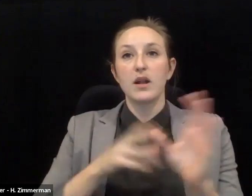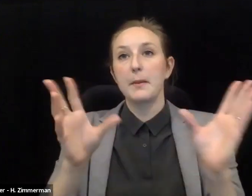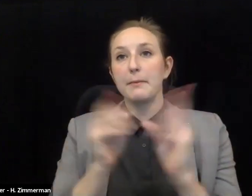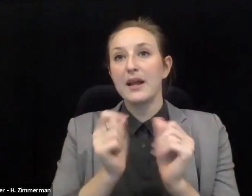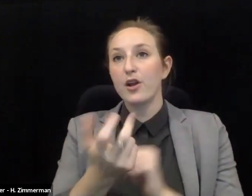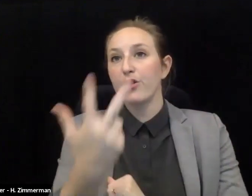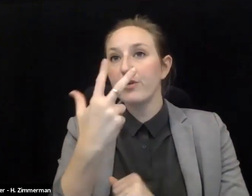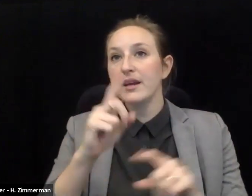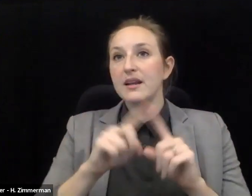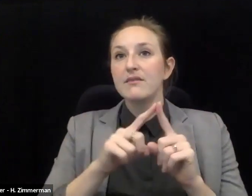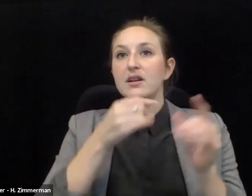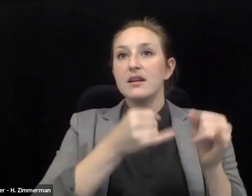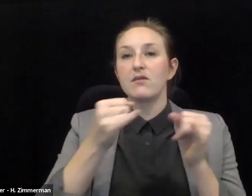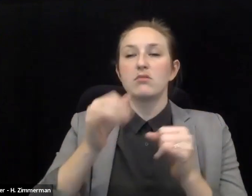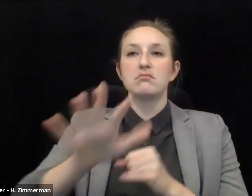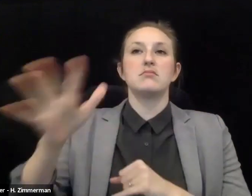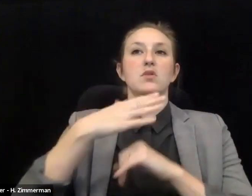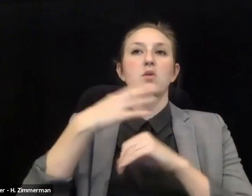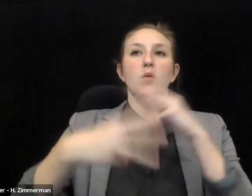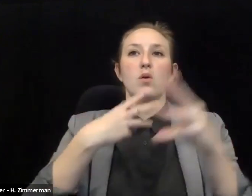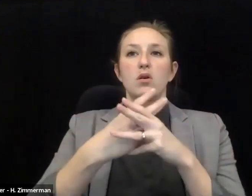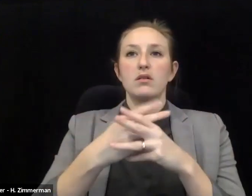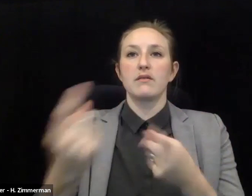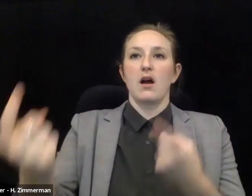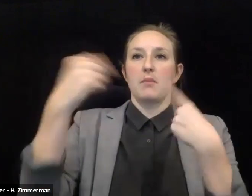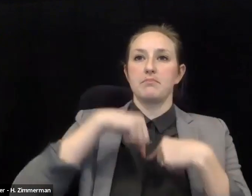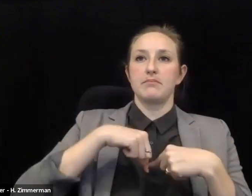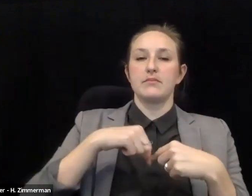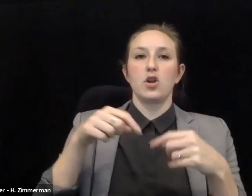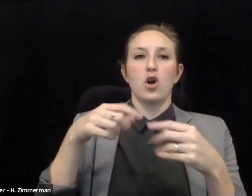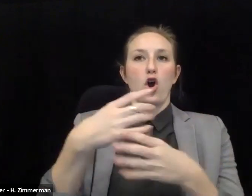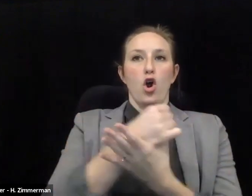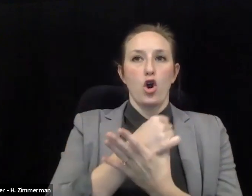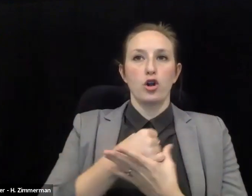around the world who have who have come to earned degrees in the United States, and you're going to